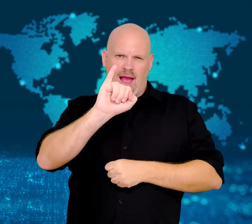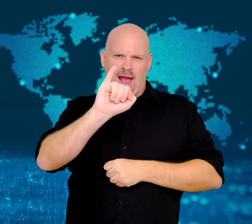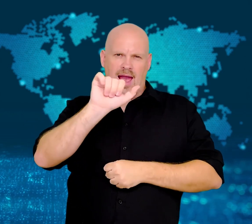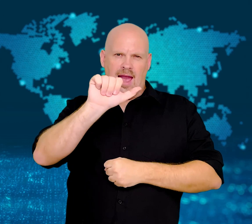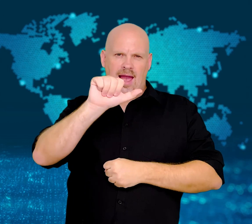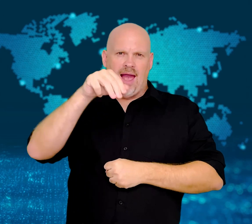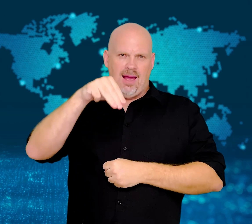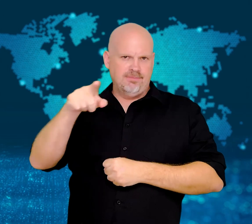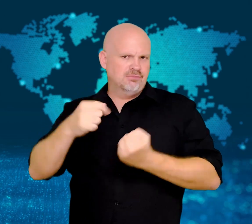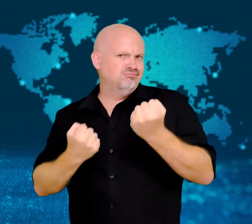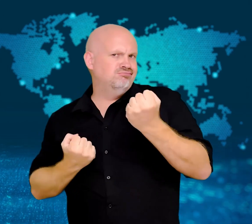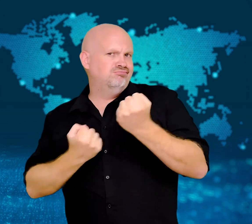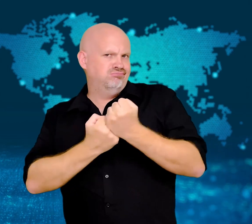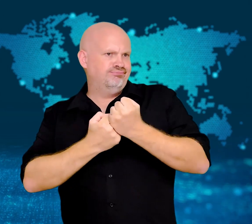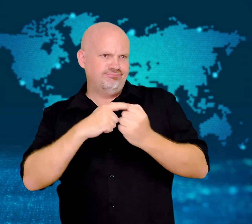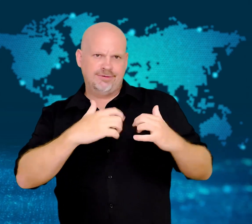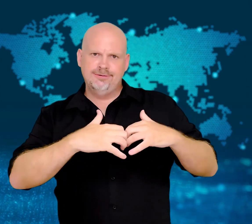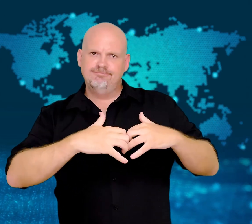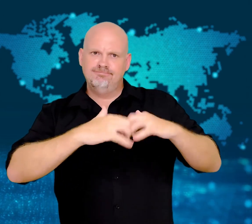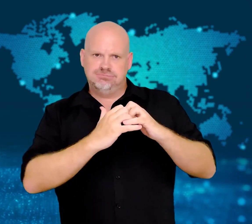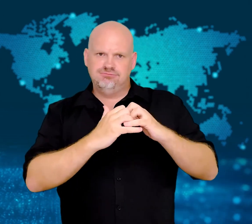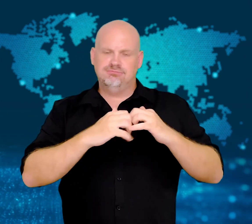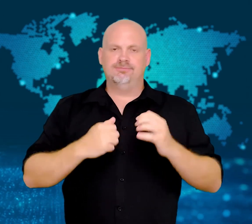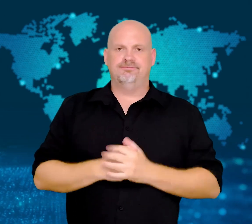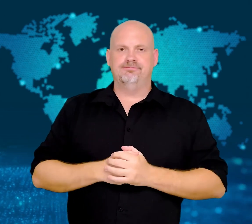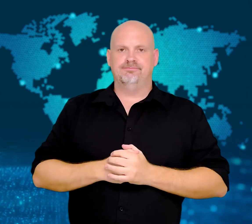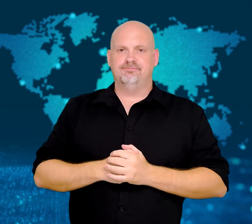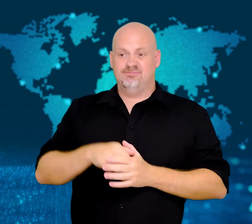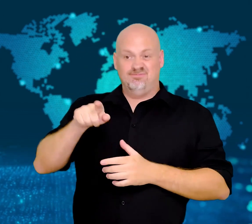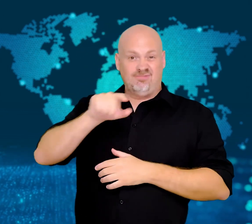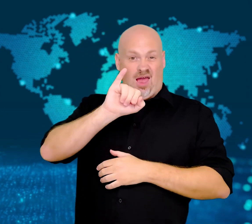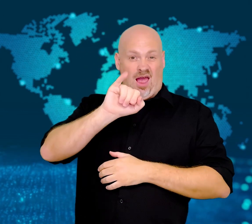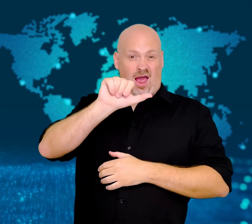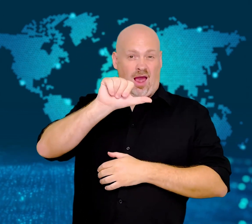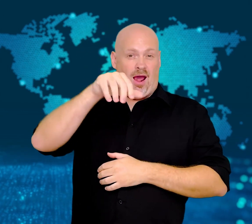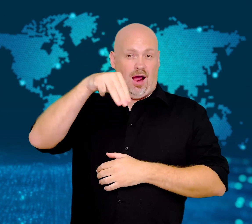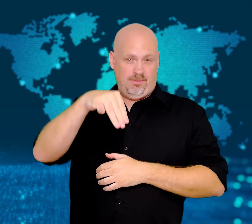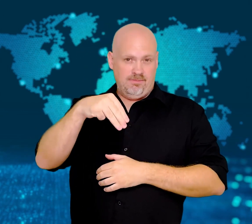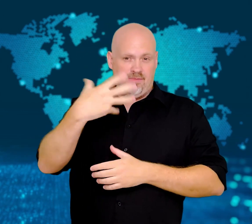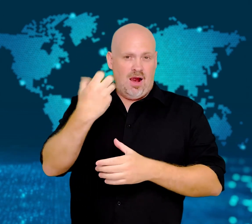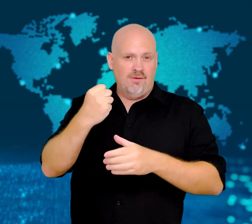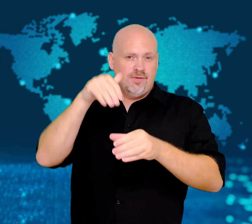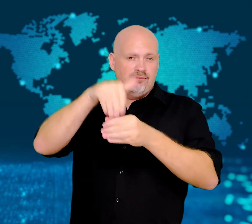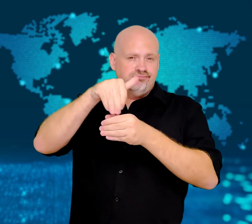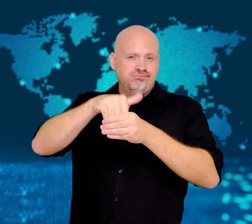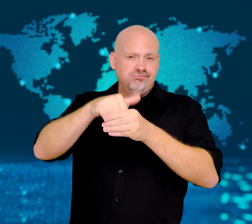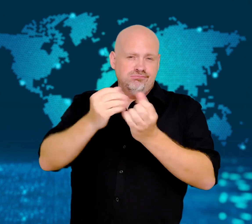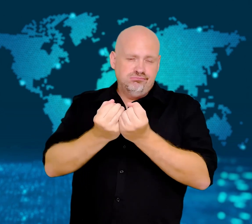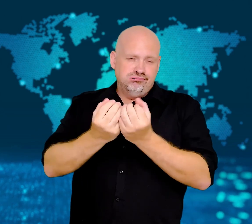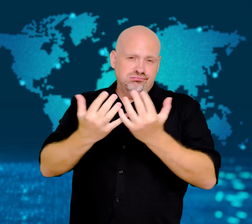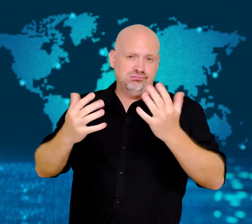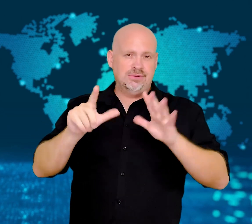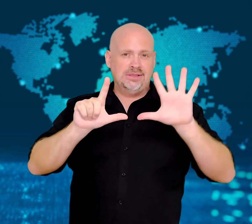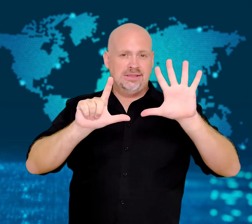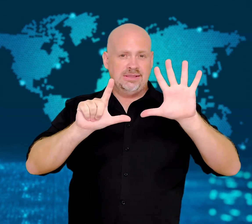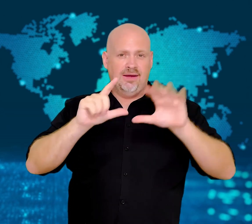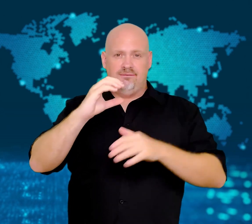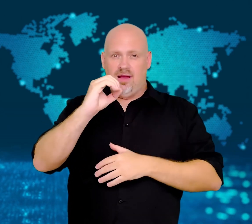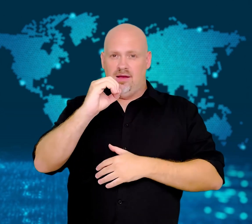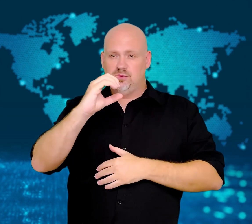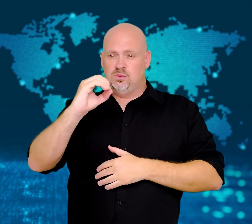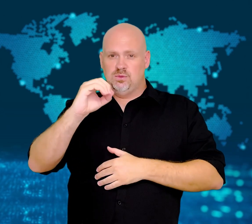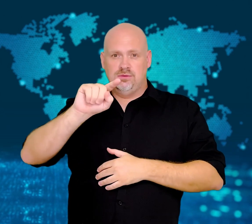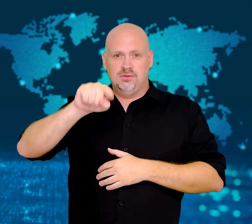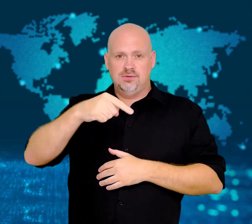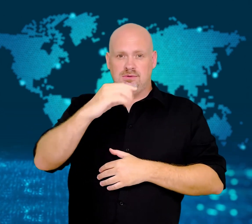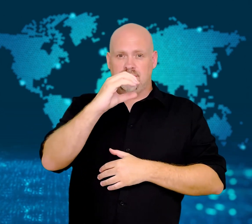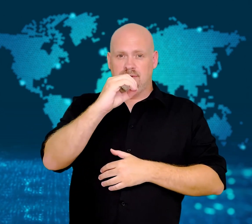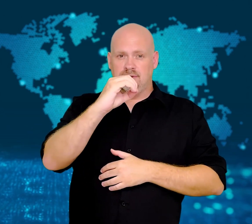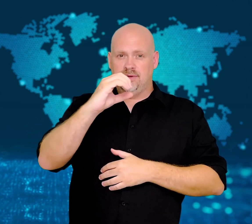the International Association of Machinists and Aerospace Workers (IAM).